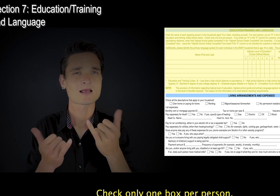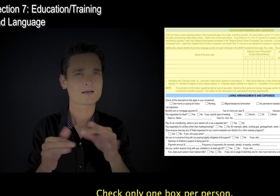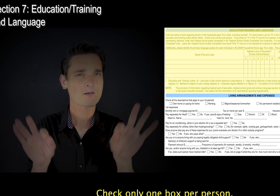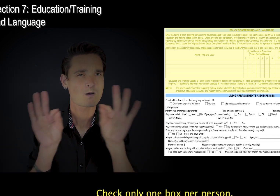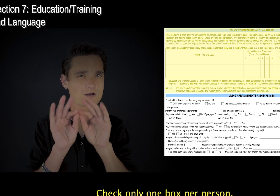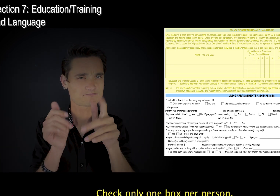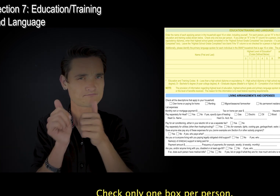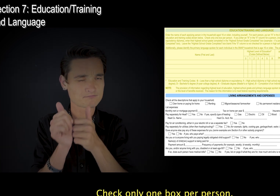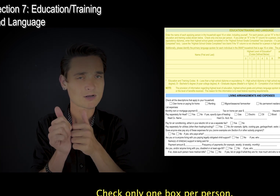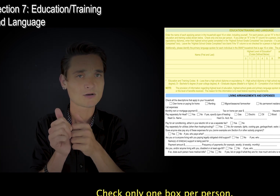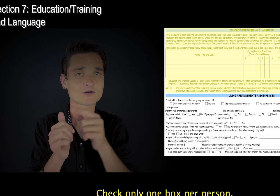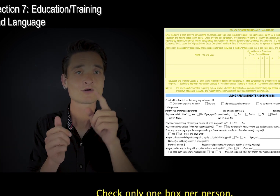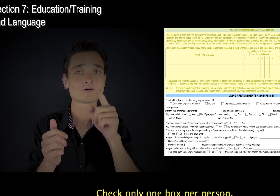Check only one box per person.